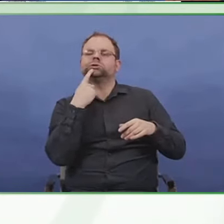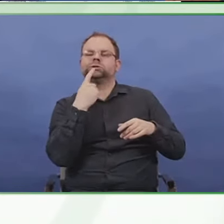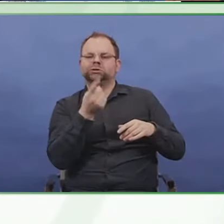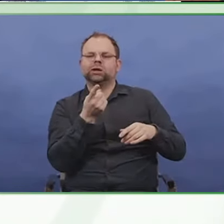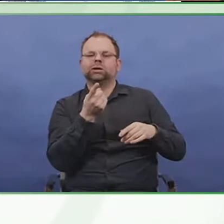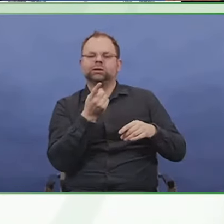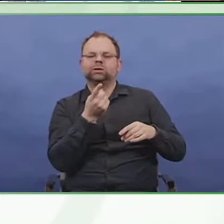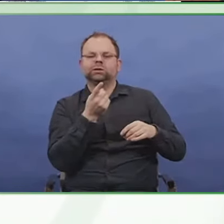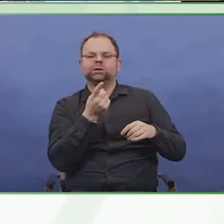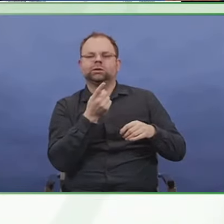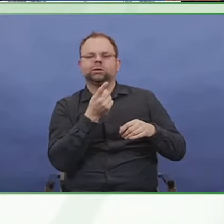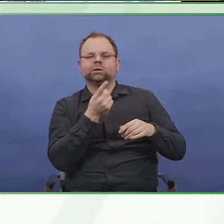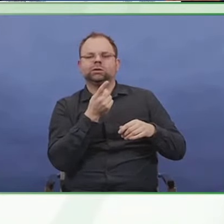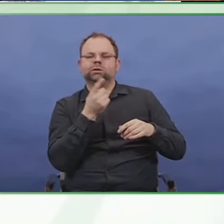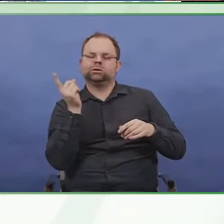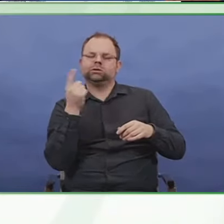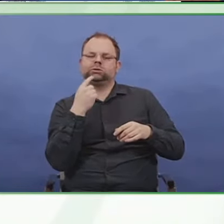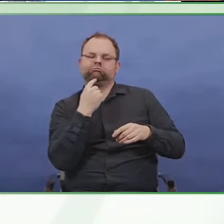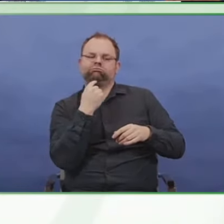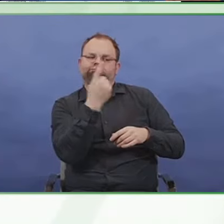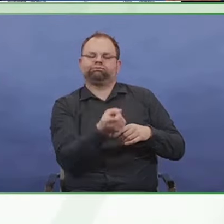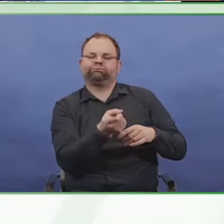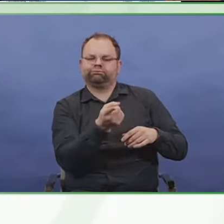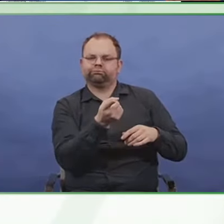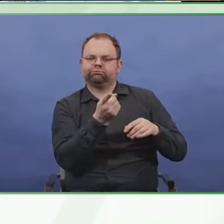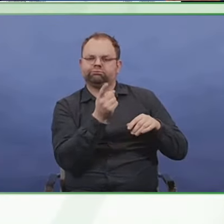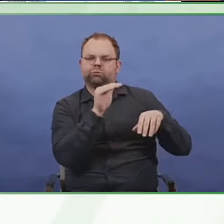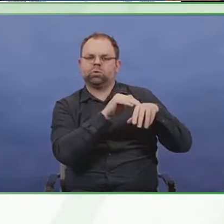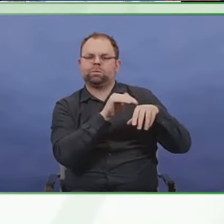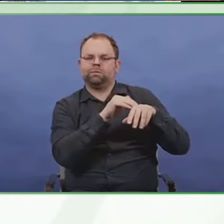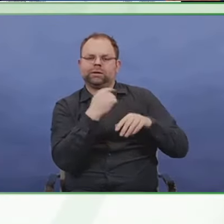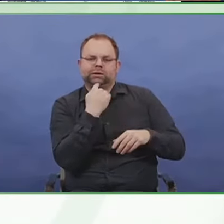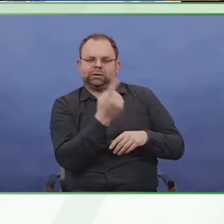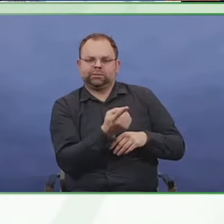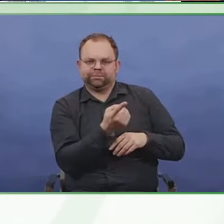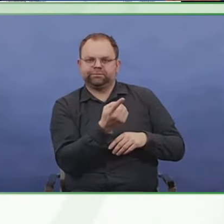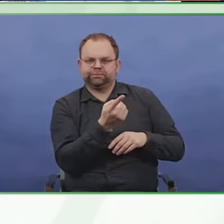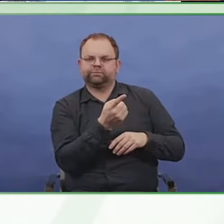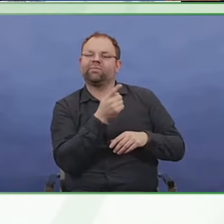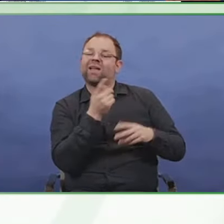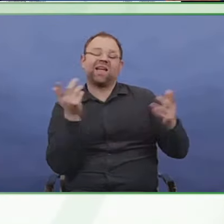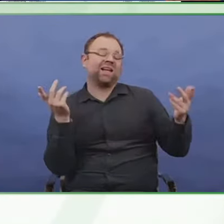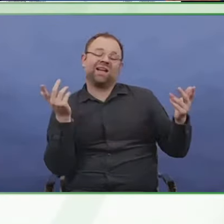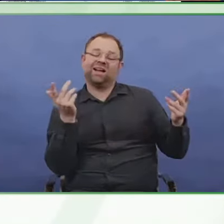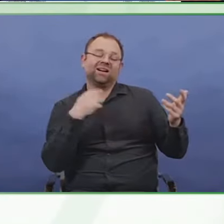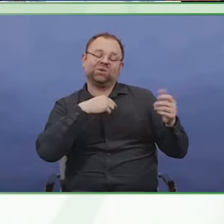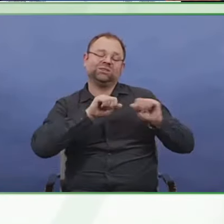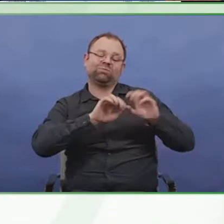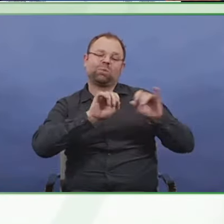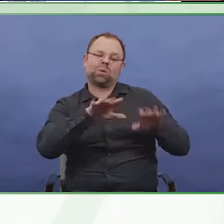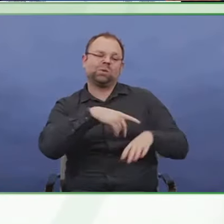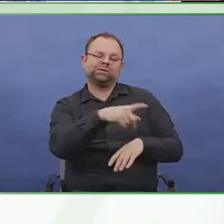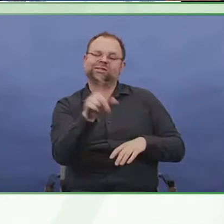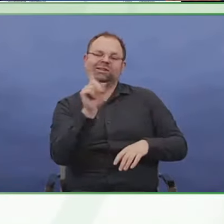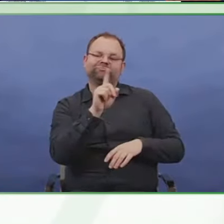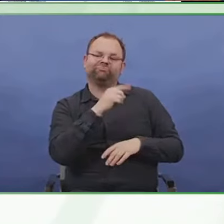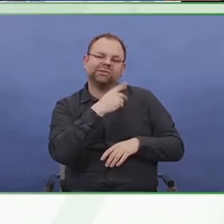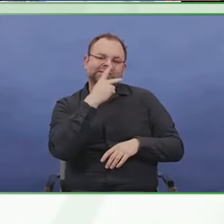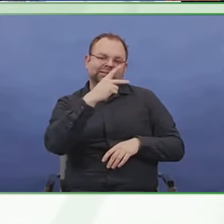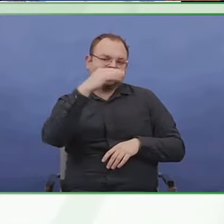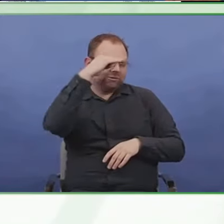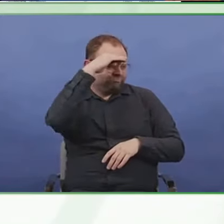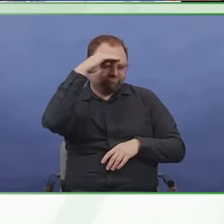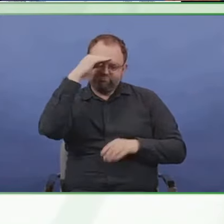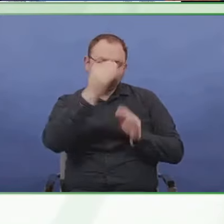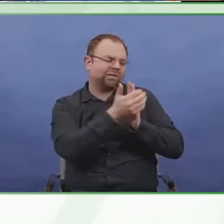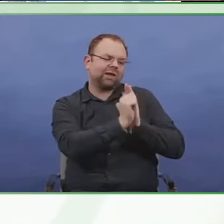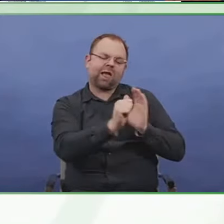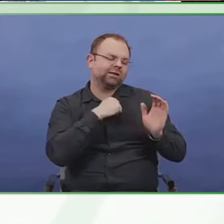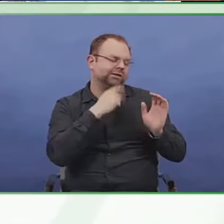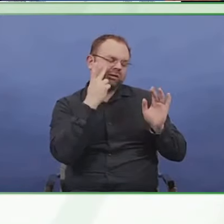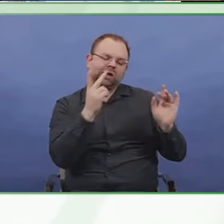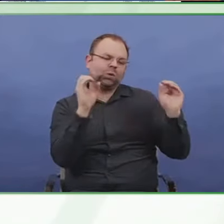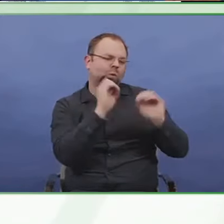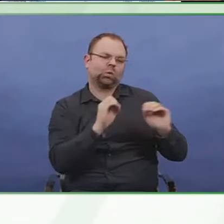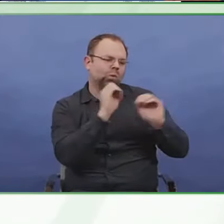So there are brands that have looked at presentations.